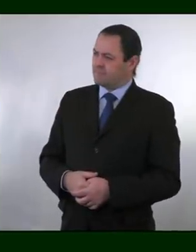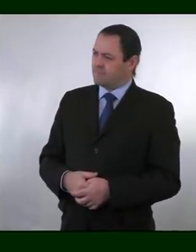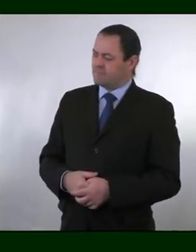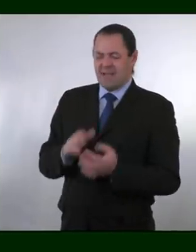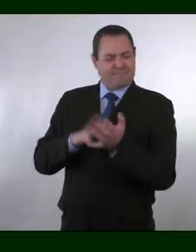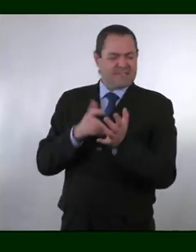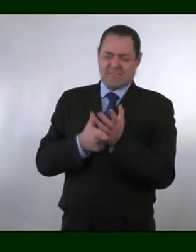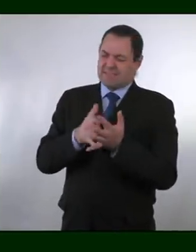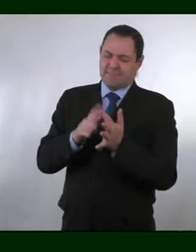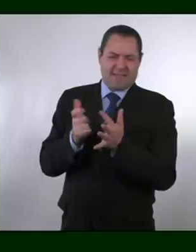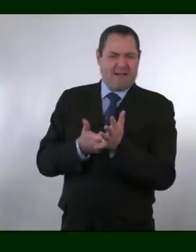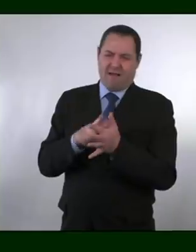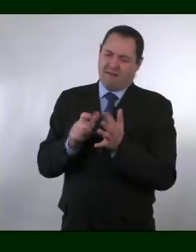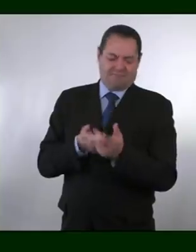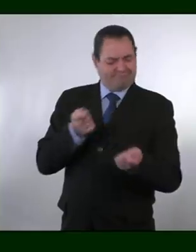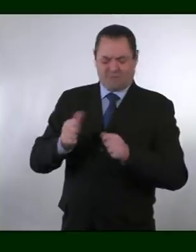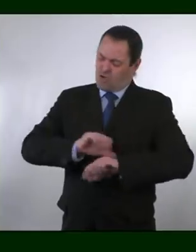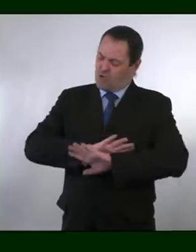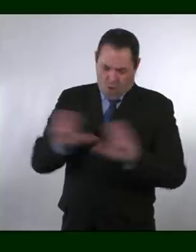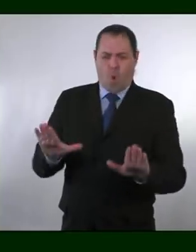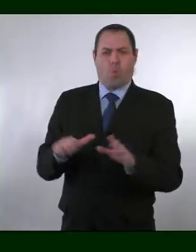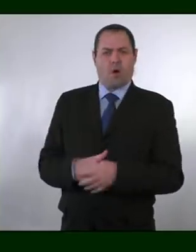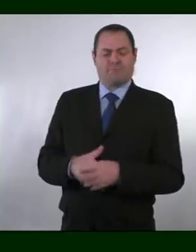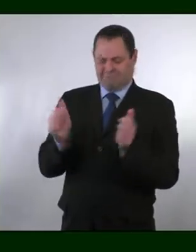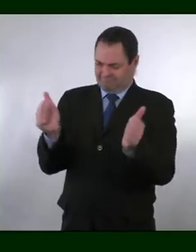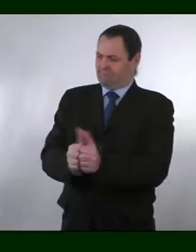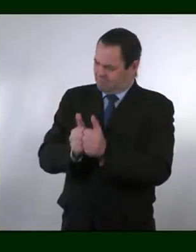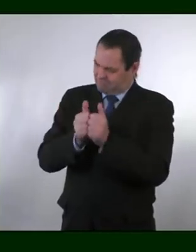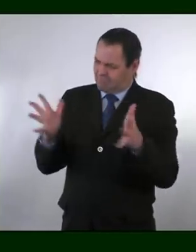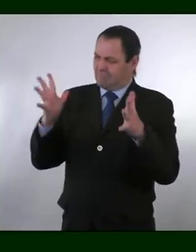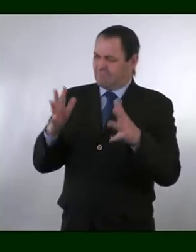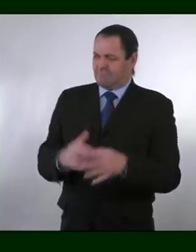I could not disagree more with the right hon. Gentleman; he is totally wrong.